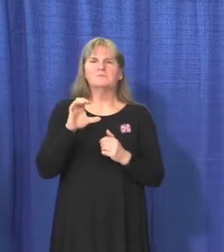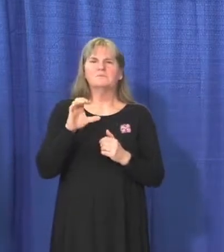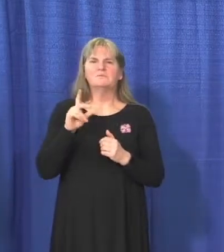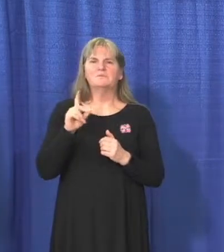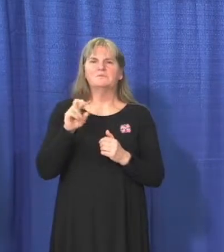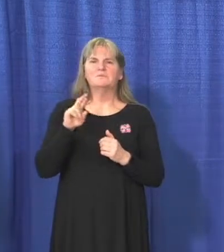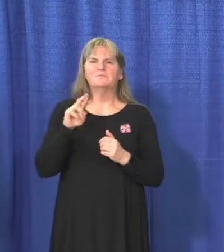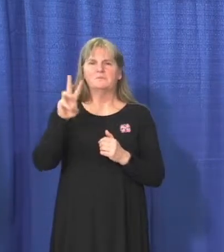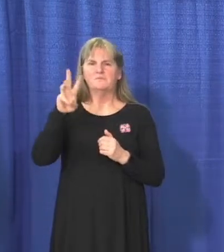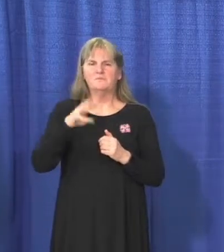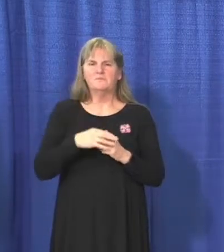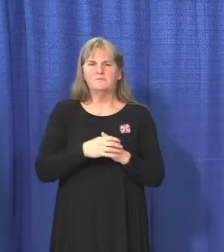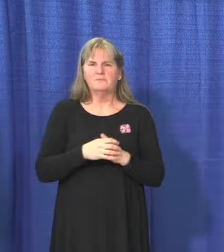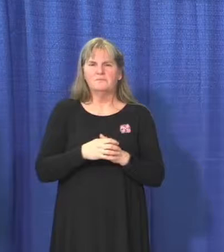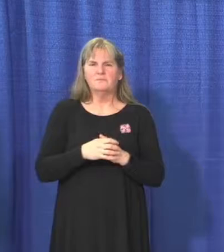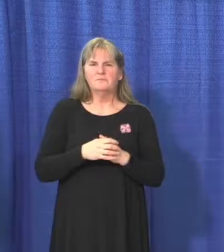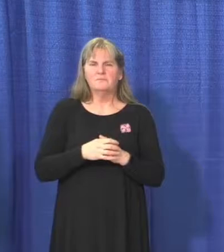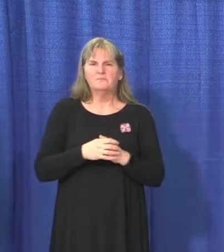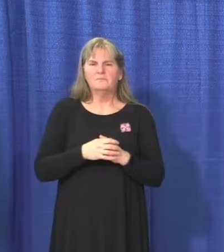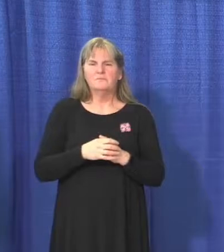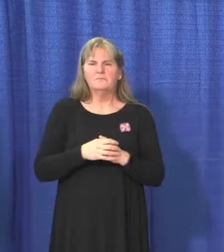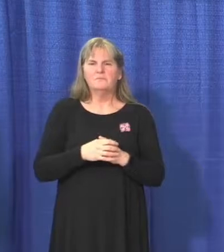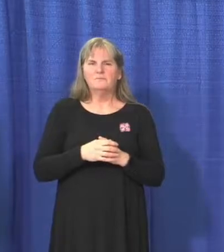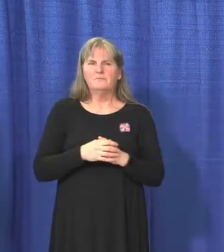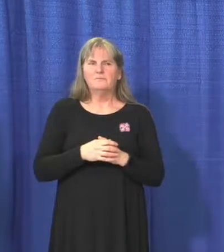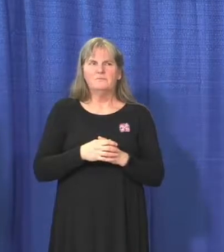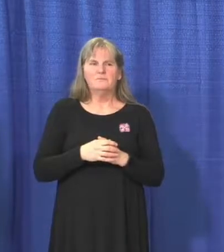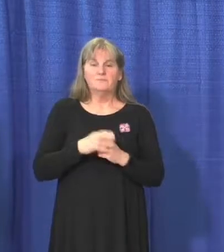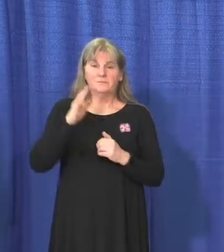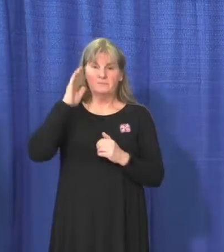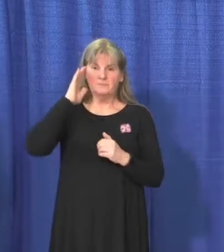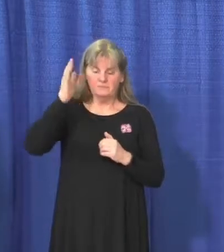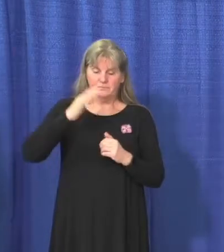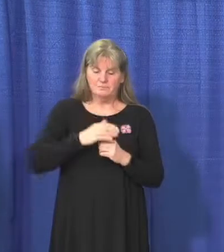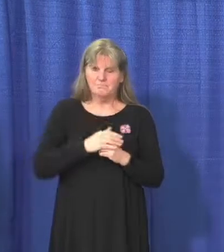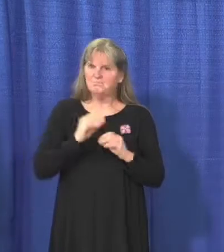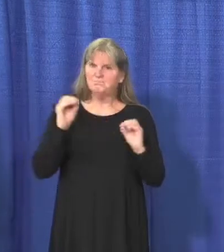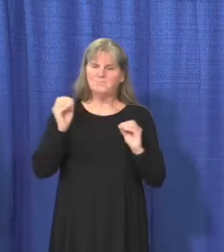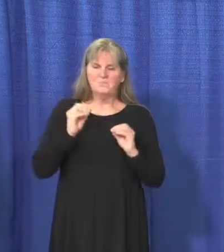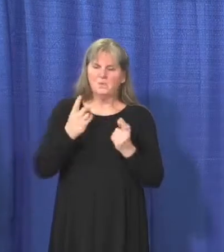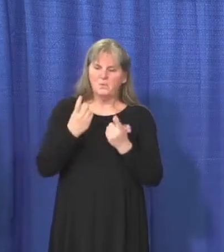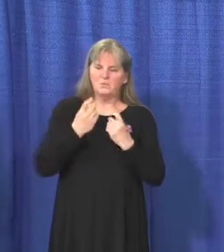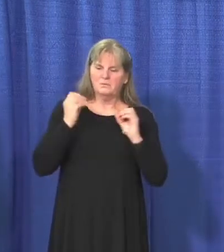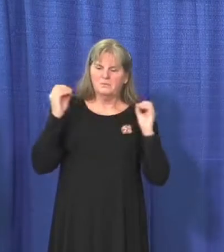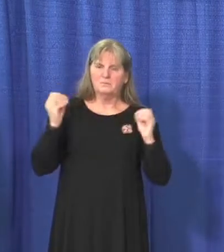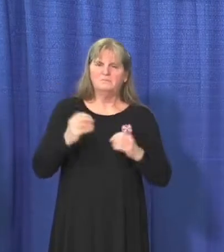Reporter: Hello, no question, thank you. Thank you.